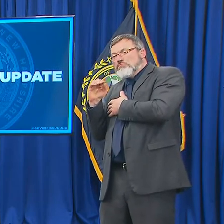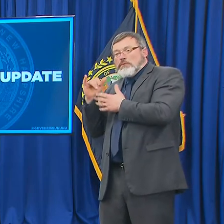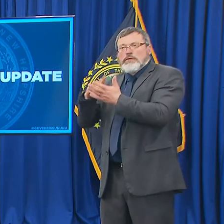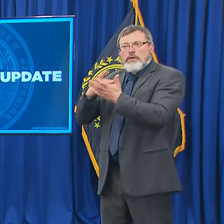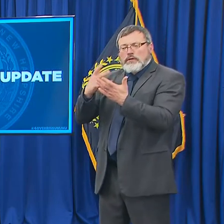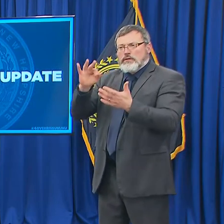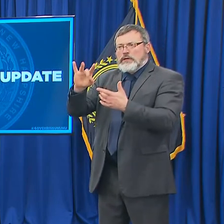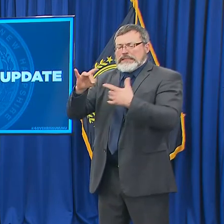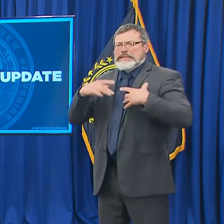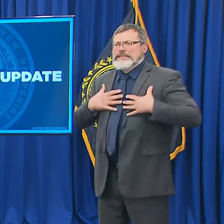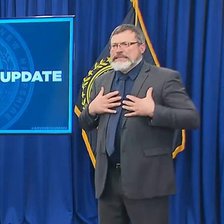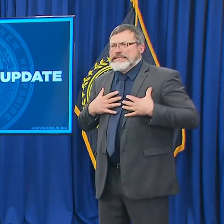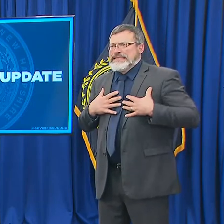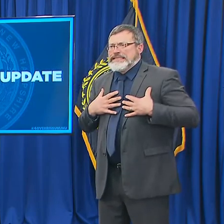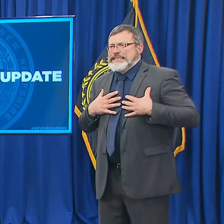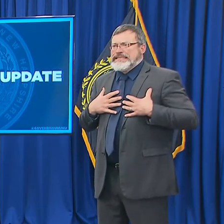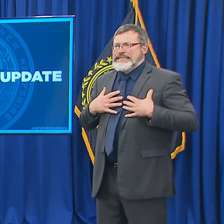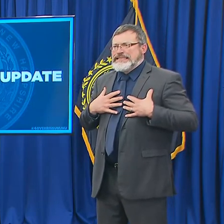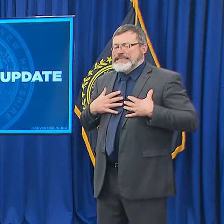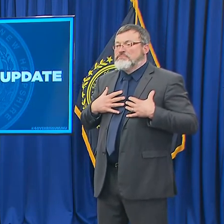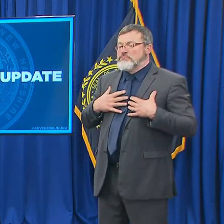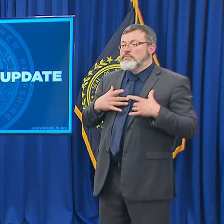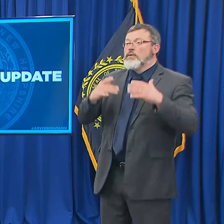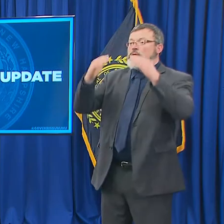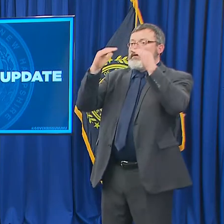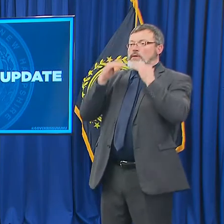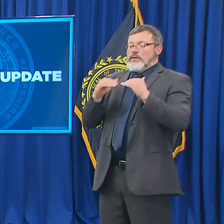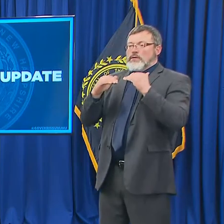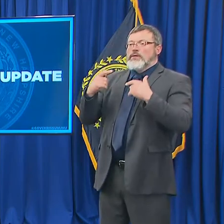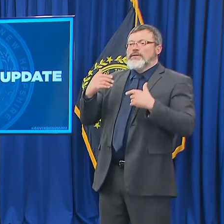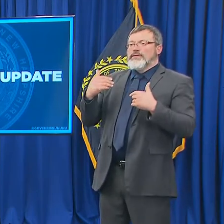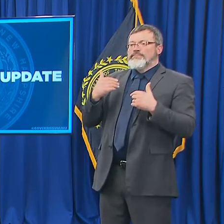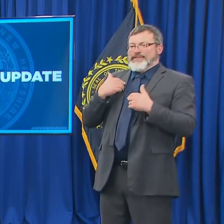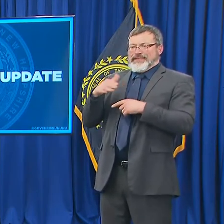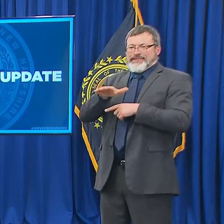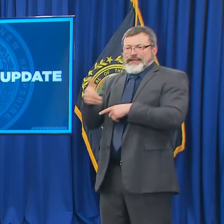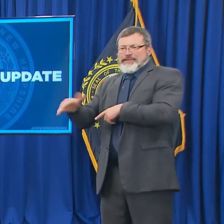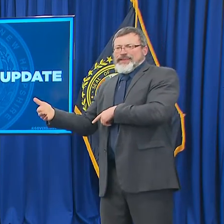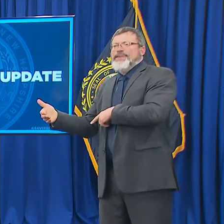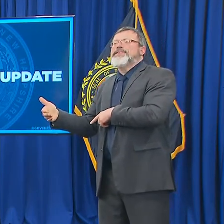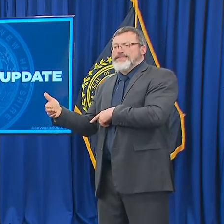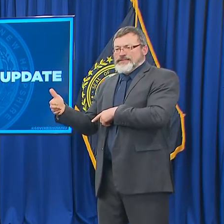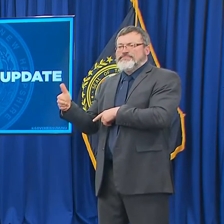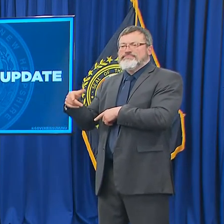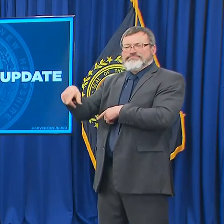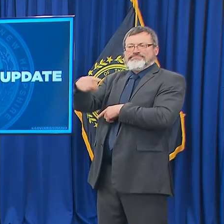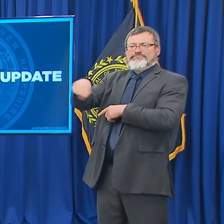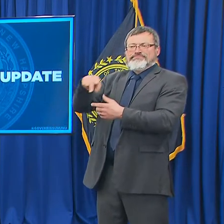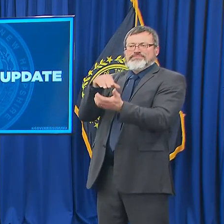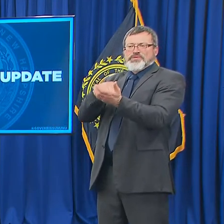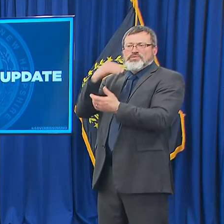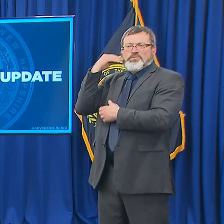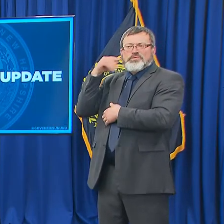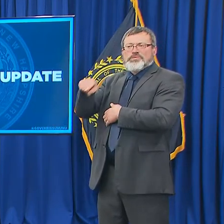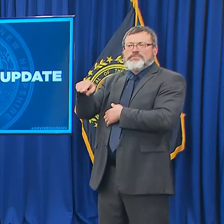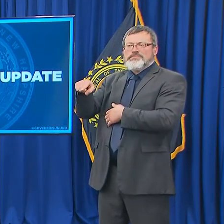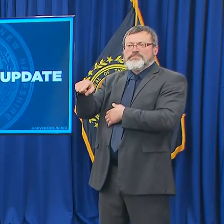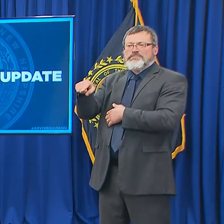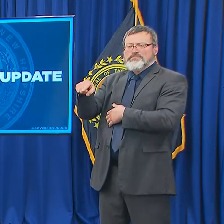We know how to control spread of covered 19 but unfortunately or the difficult part is that this continues to be a collective effort.